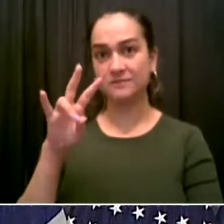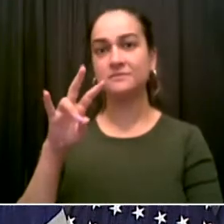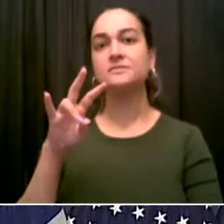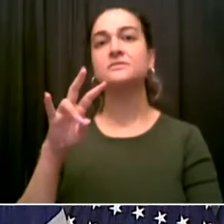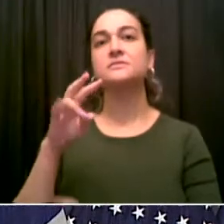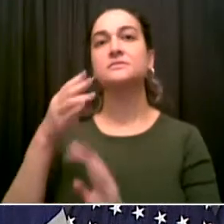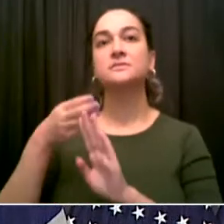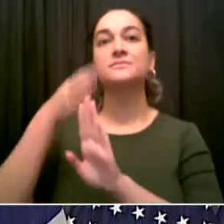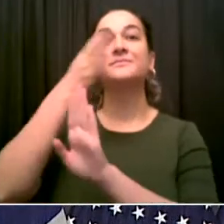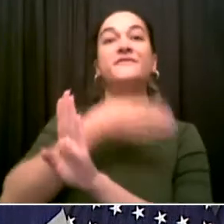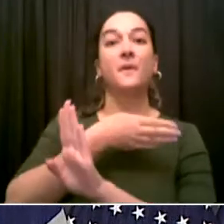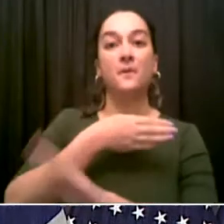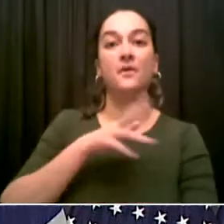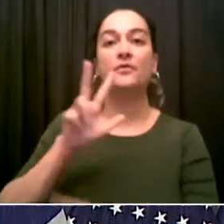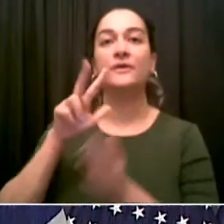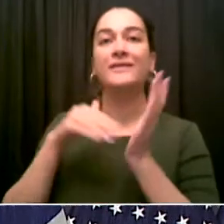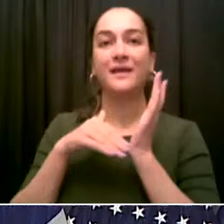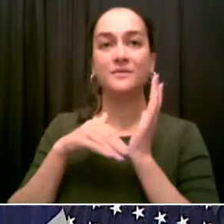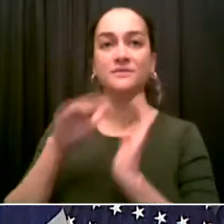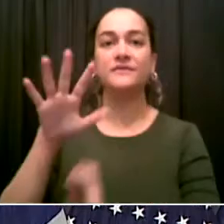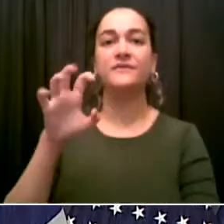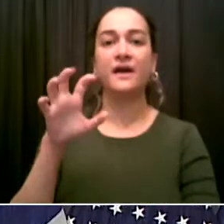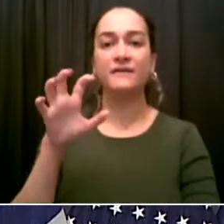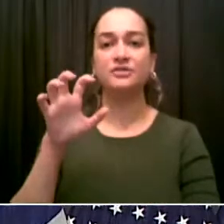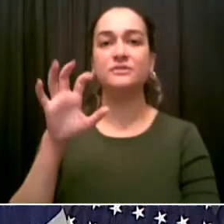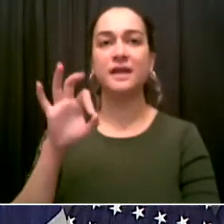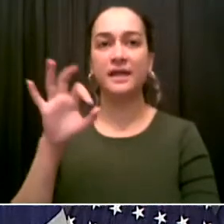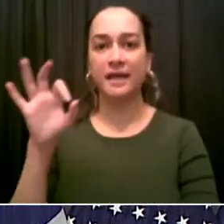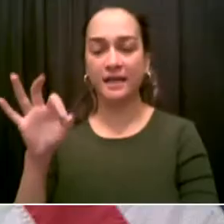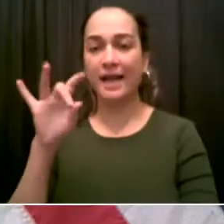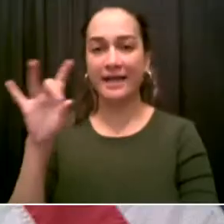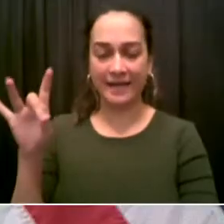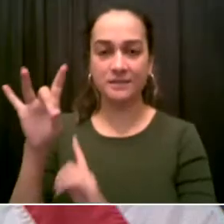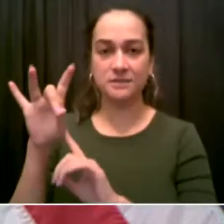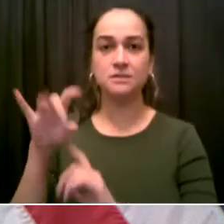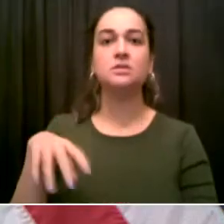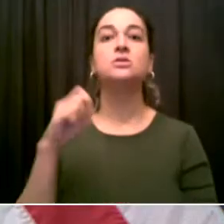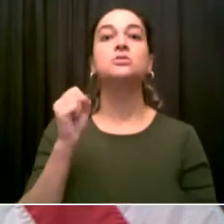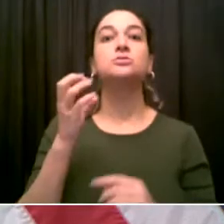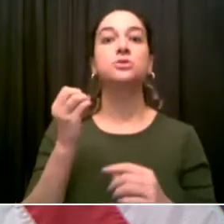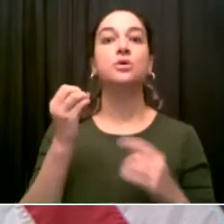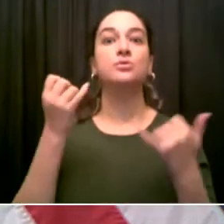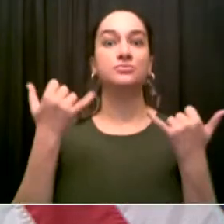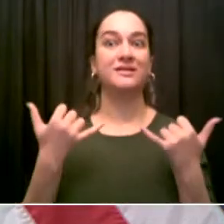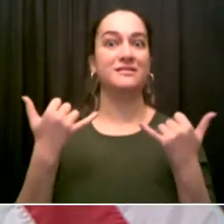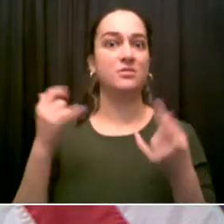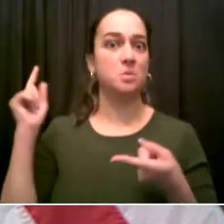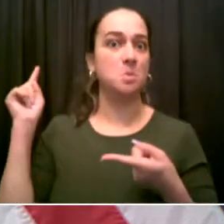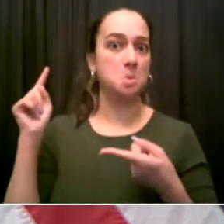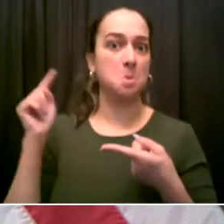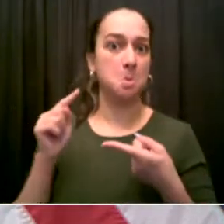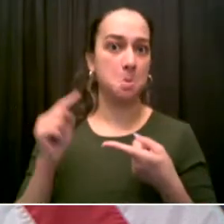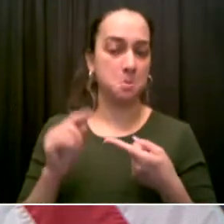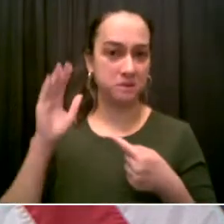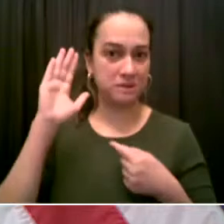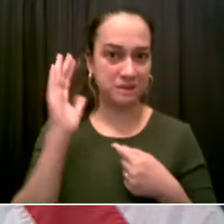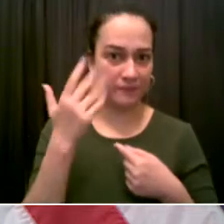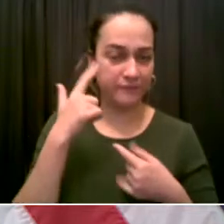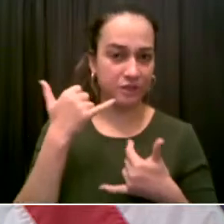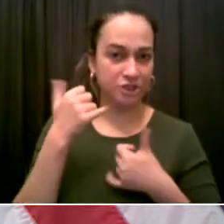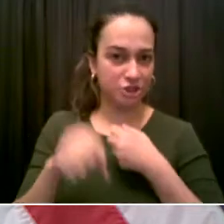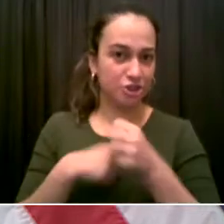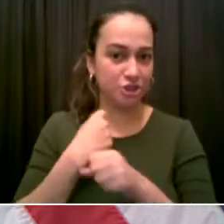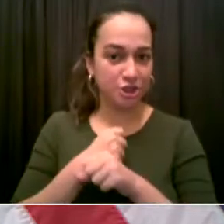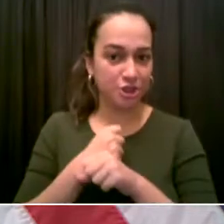TO THAT WAS 3588.